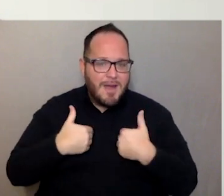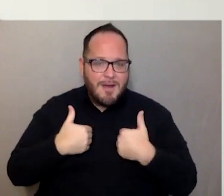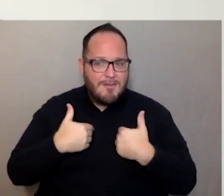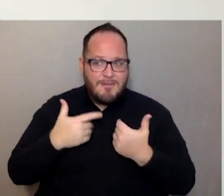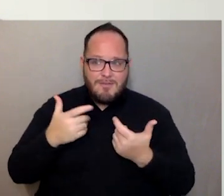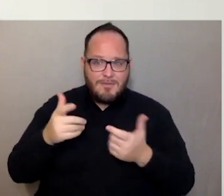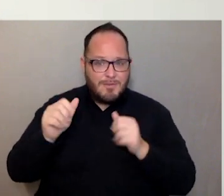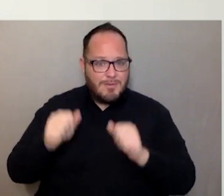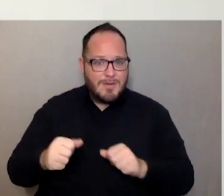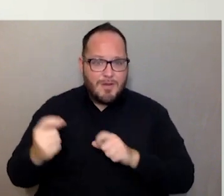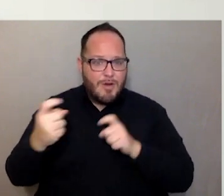FROM $5, $10, WHATEVER FOLKS